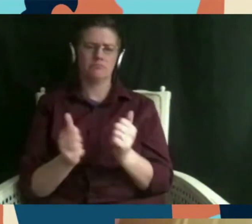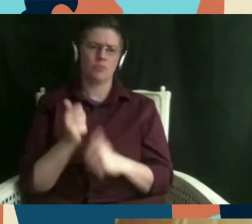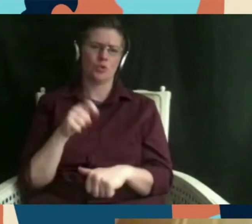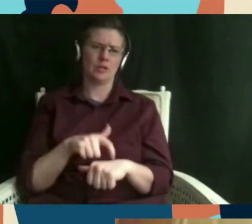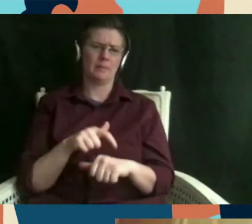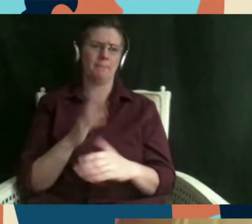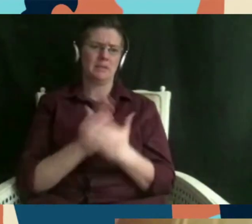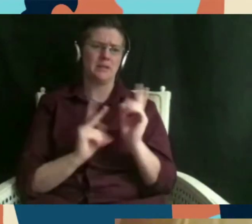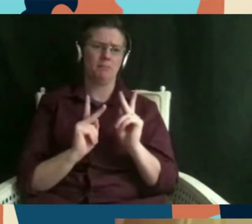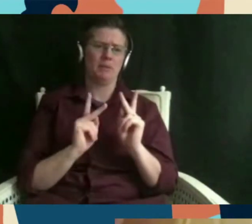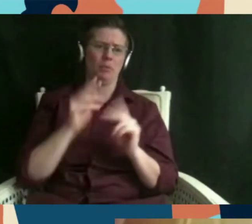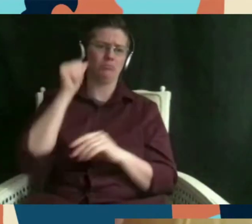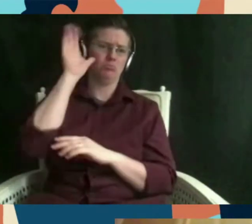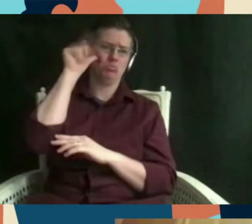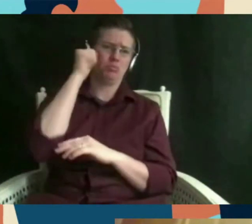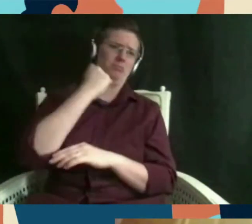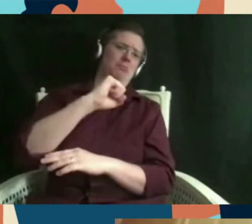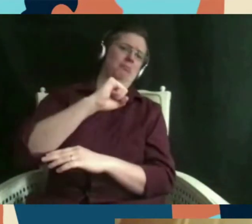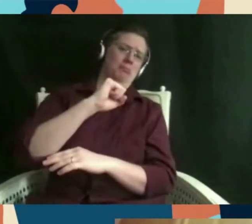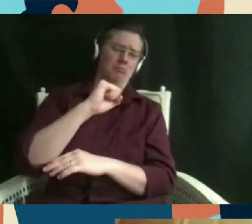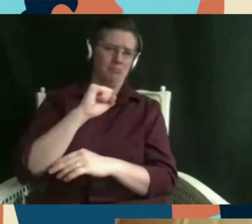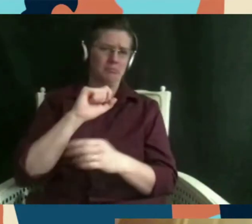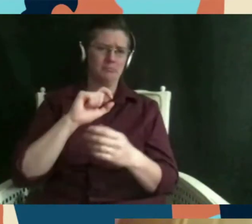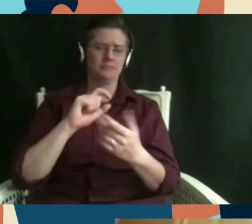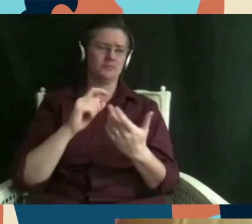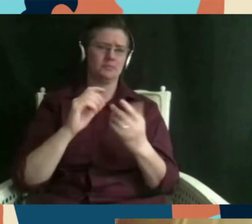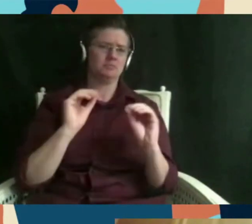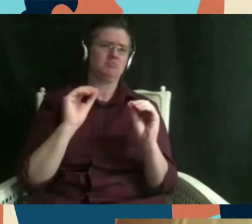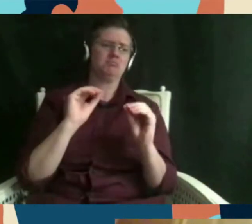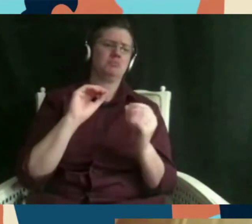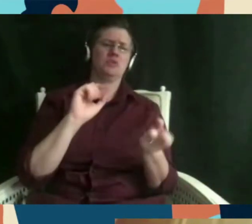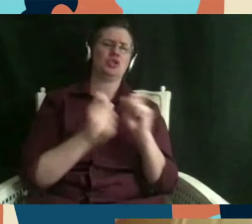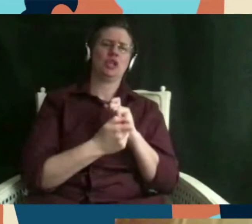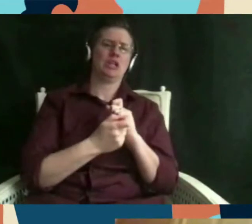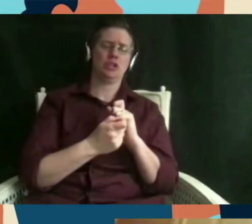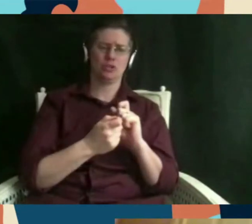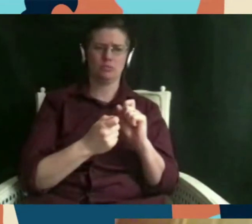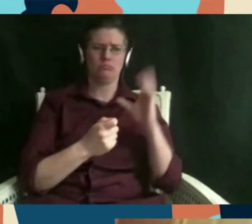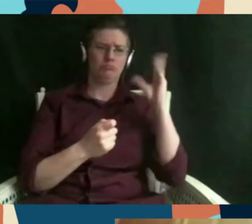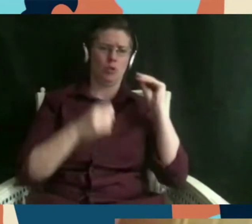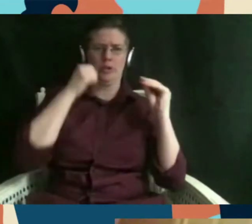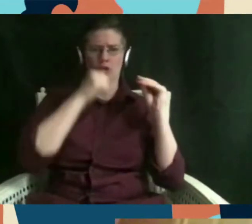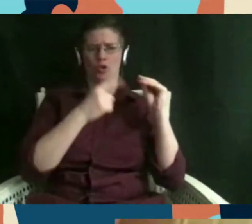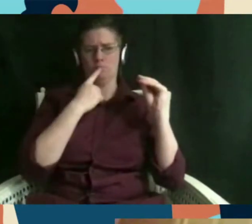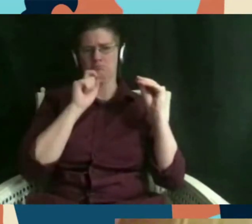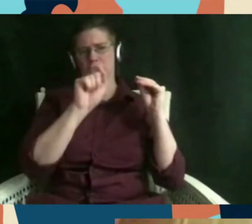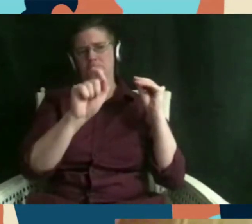want to believe that change is possible or they don't want to accept change and it's really hard